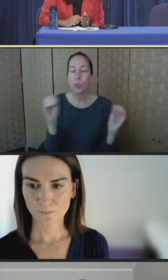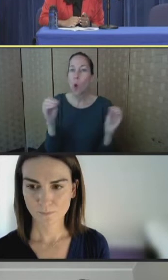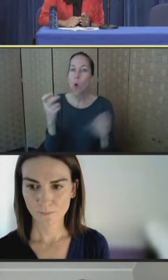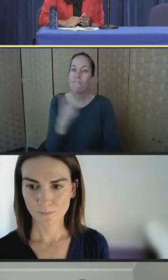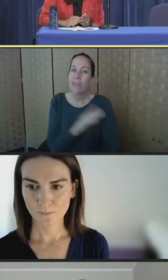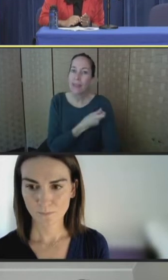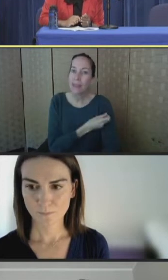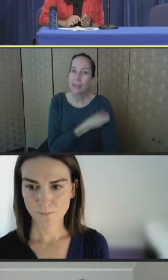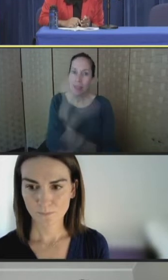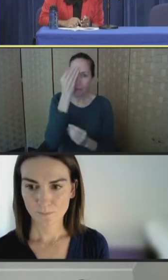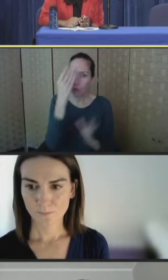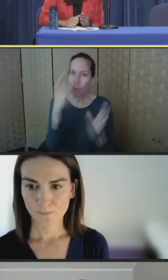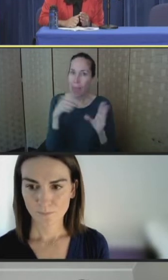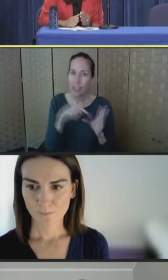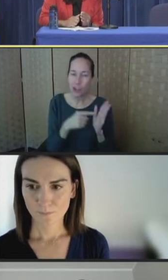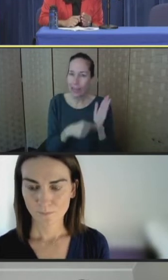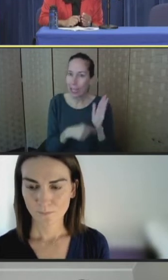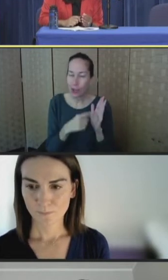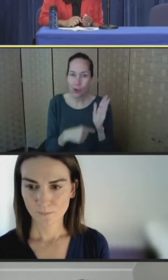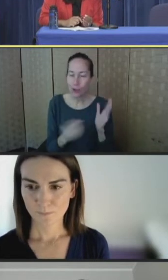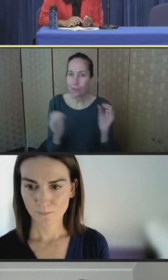In terms of long COVID, that is something that we're looking at